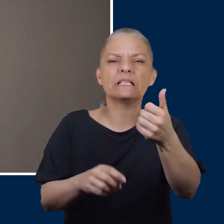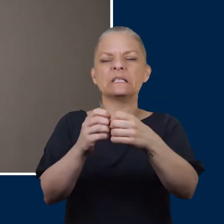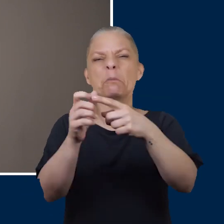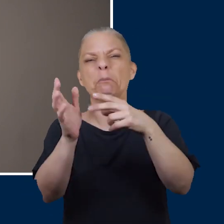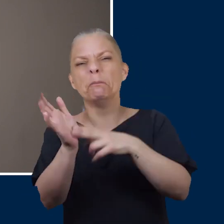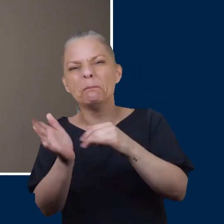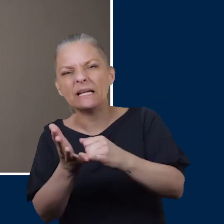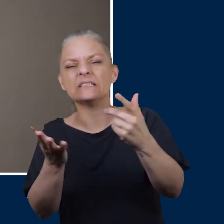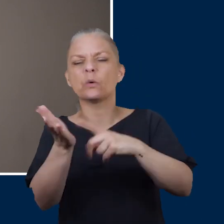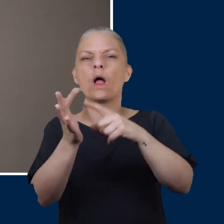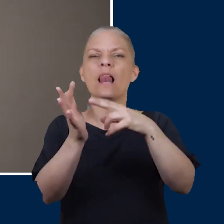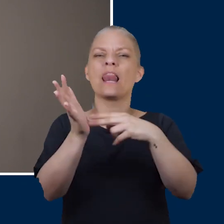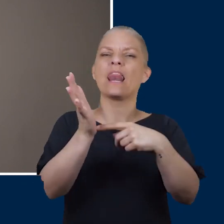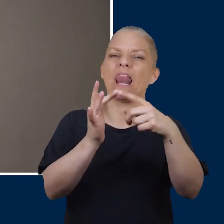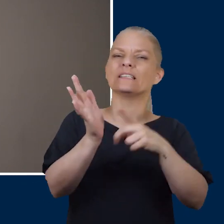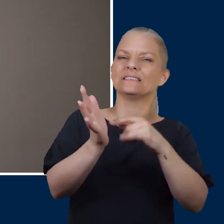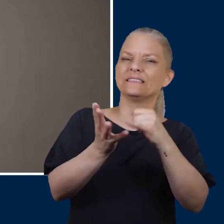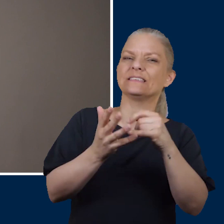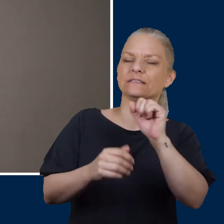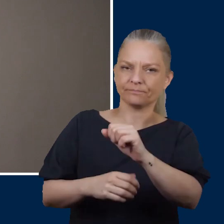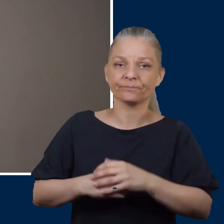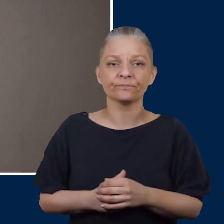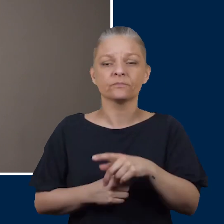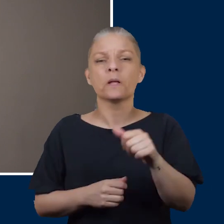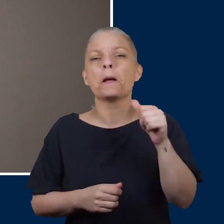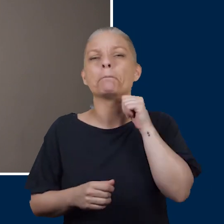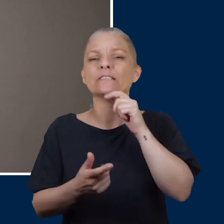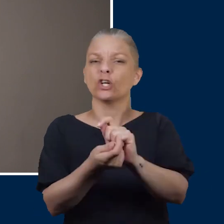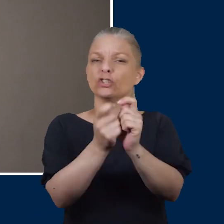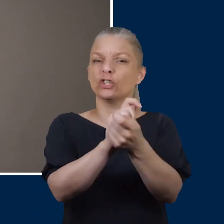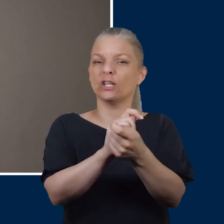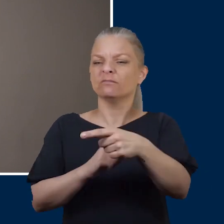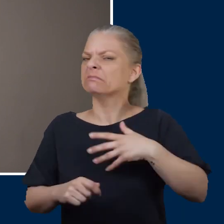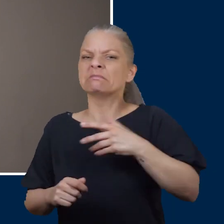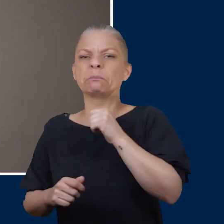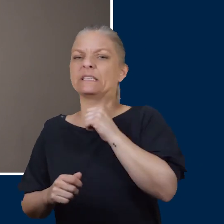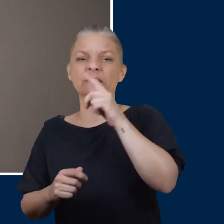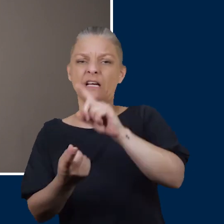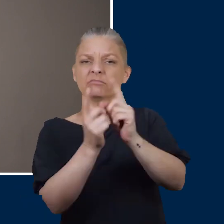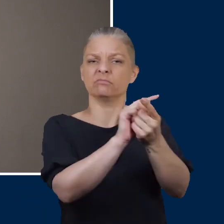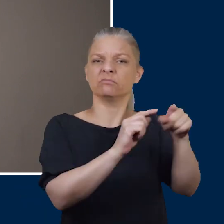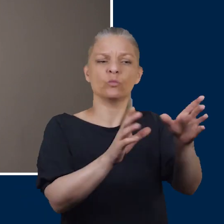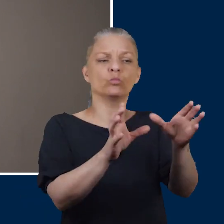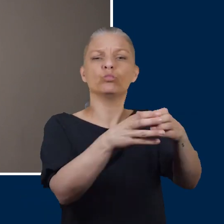Meat alternatives are also included within this group including soya, corn, tofu and nuts.